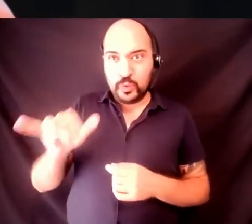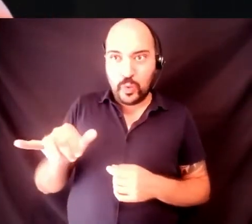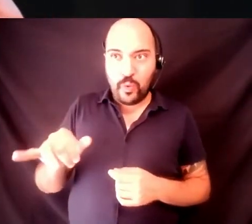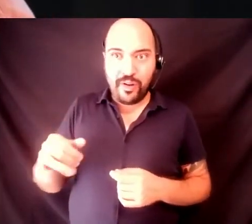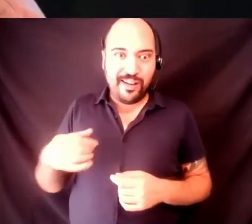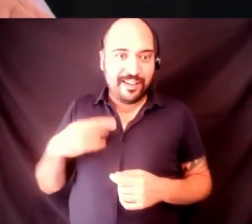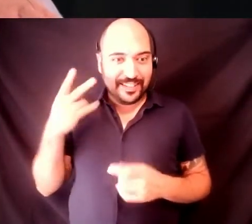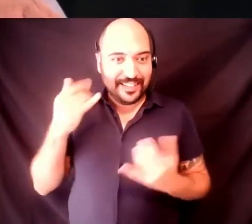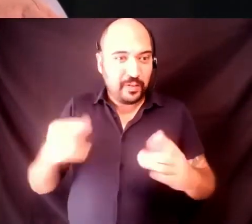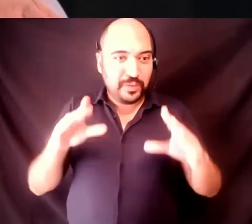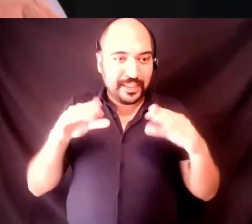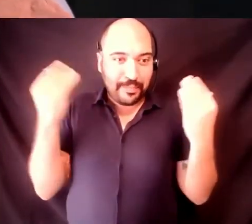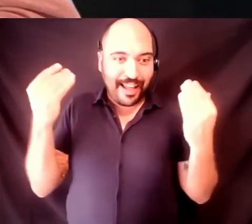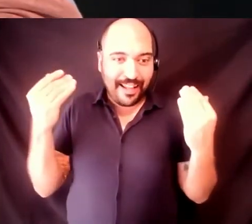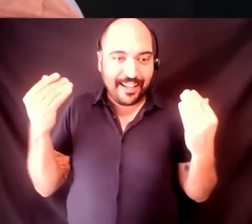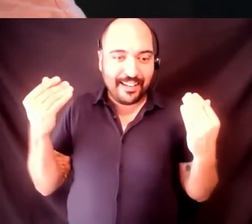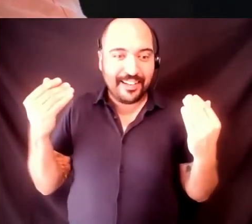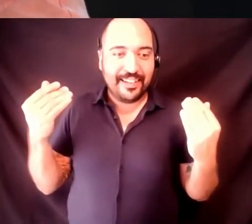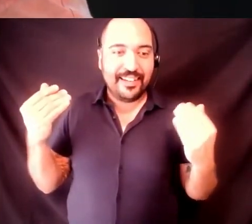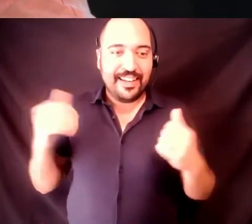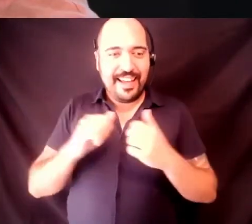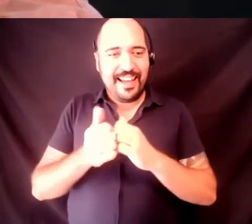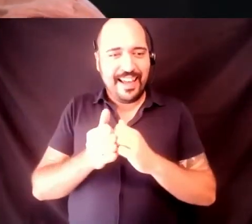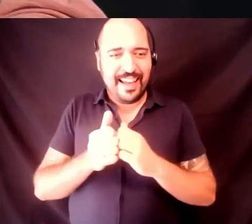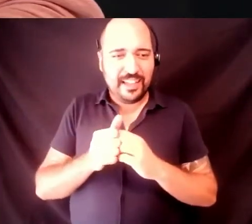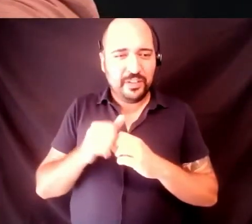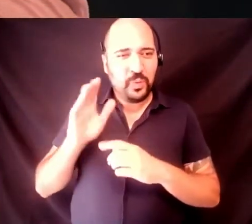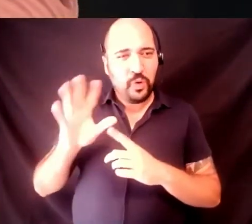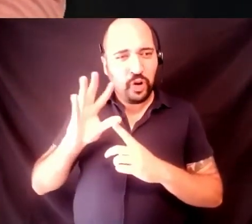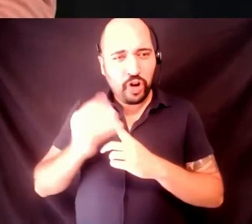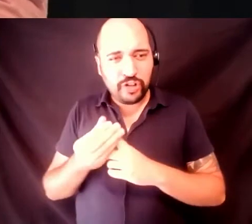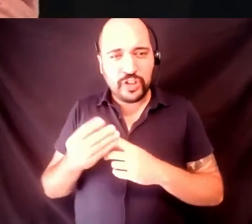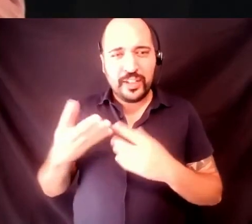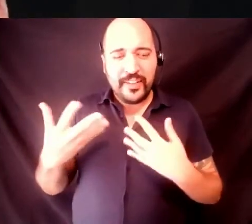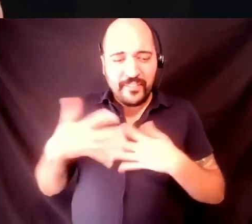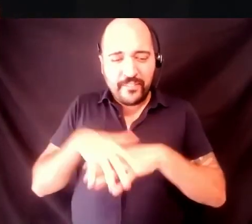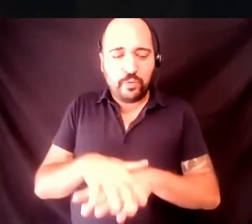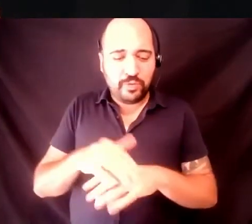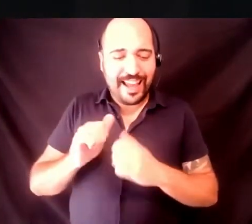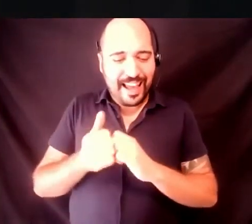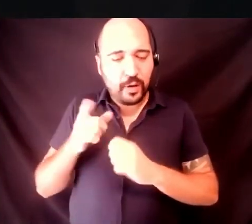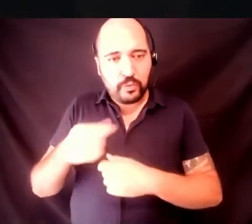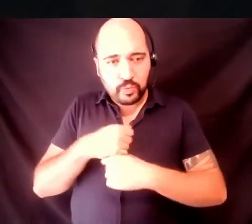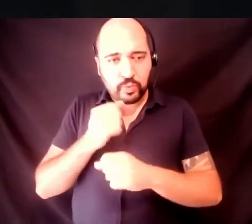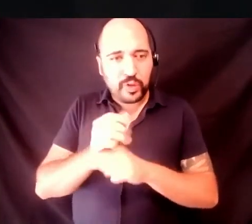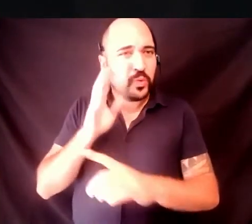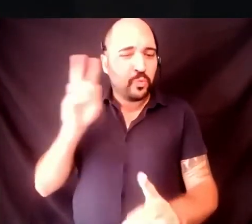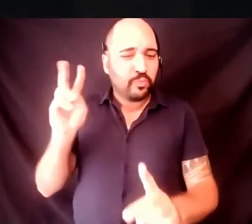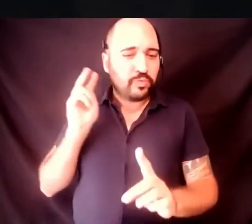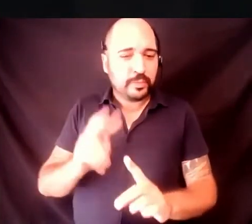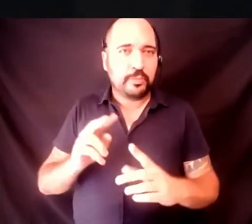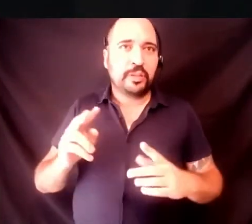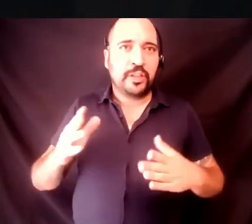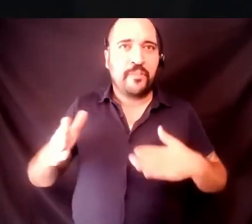How did your culture get infused into how you created your perception of joy? That was something really unique and beautiful.